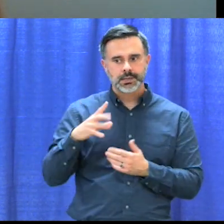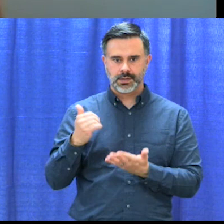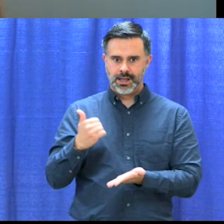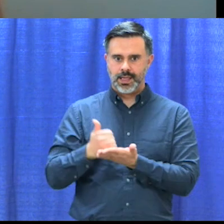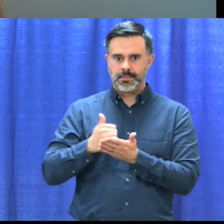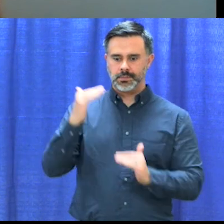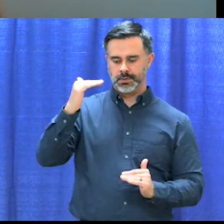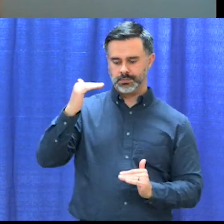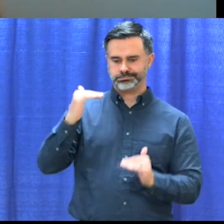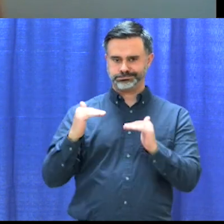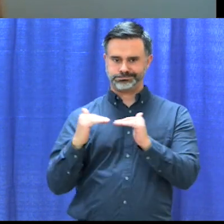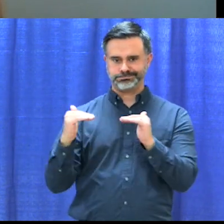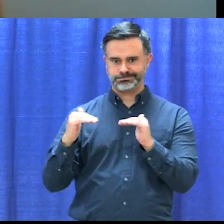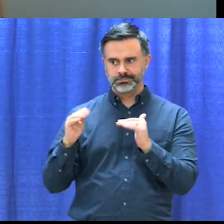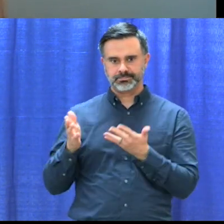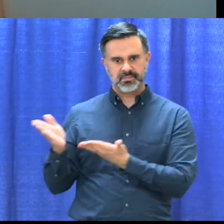divide there.